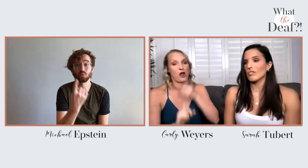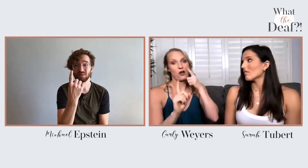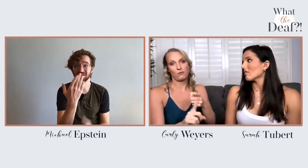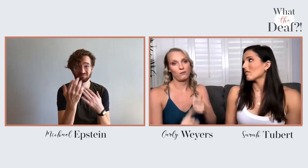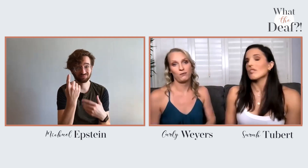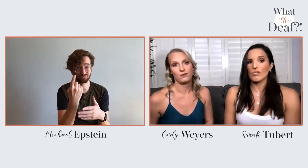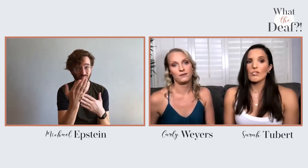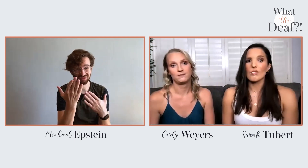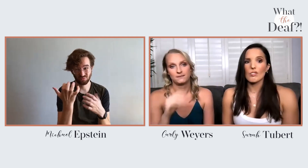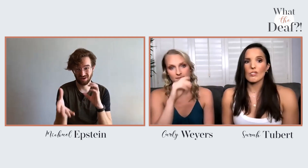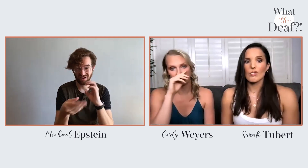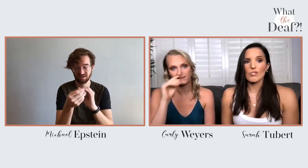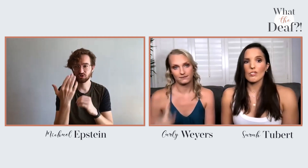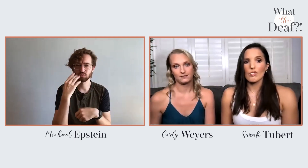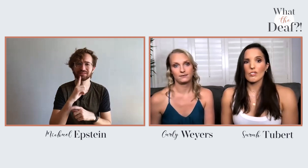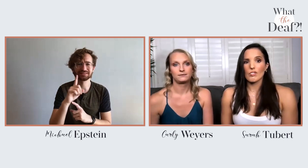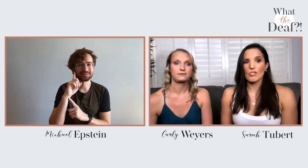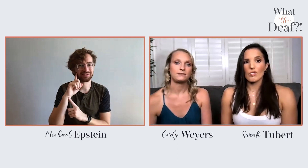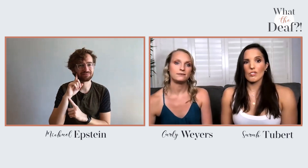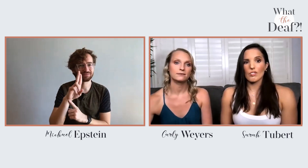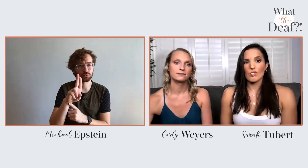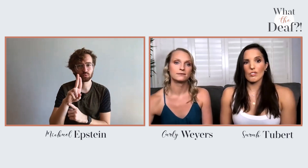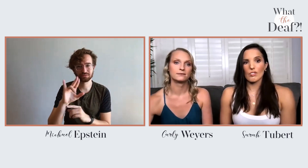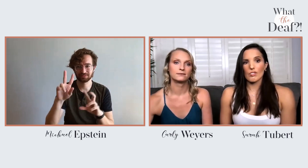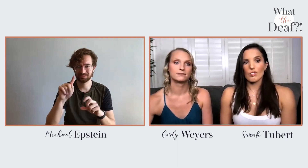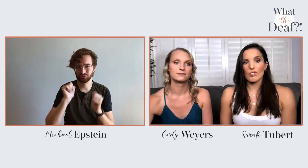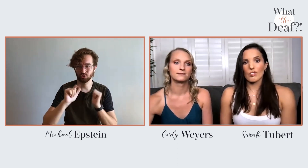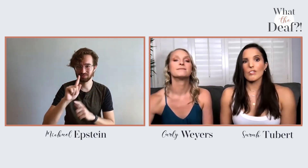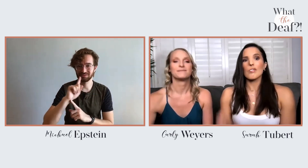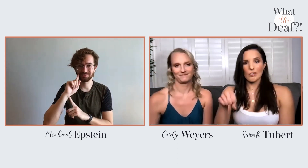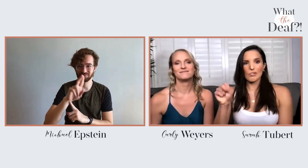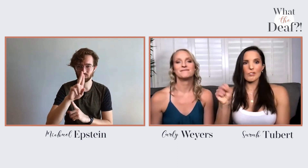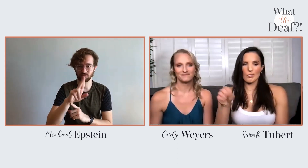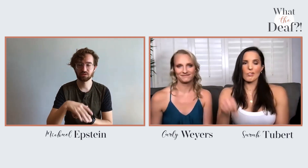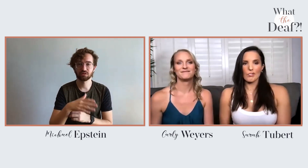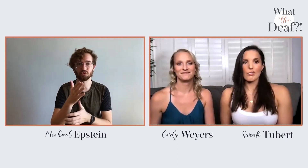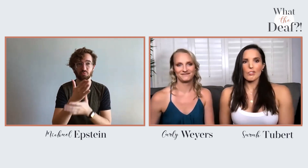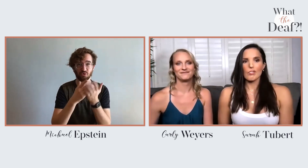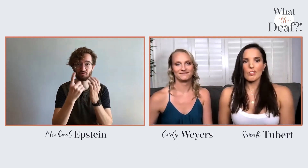That's our goal. Right, and one thing I wanted to add is about the show "Deaf U". Yeah.